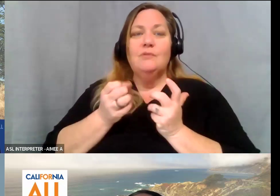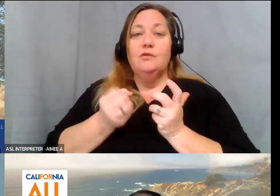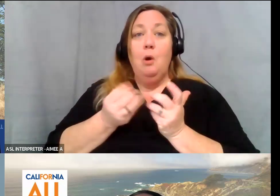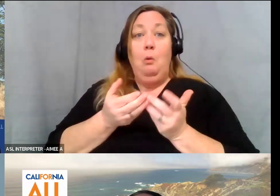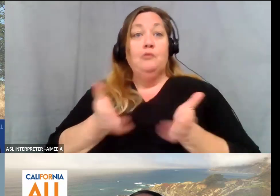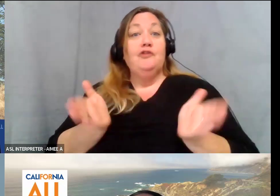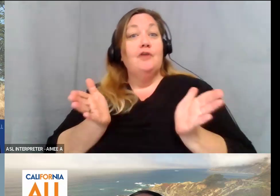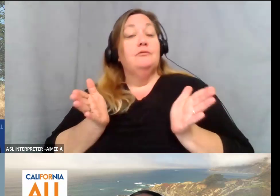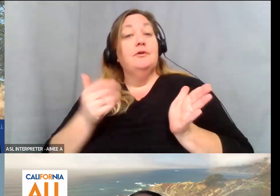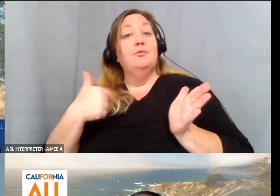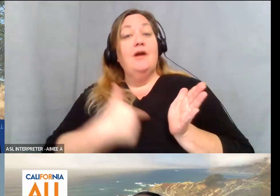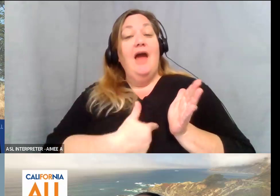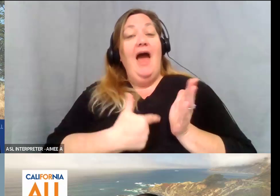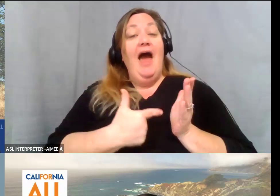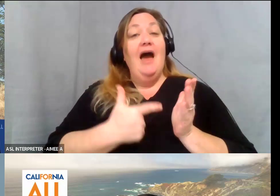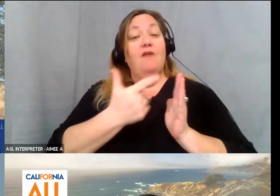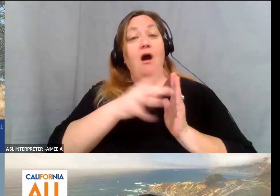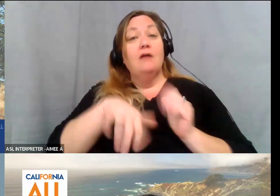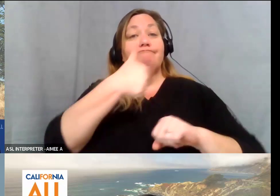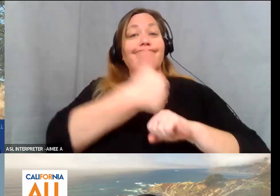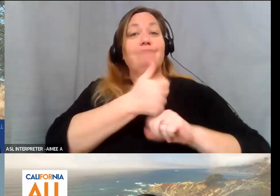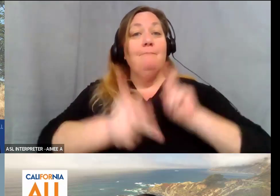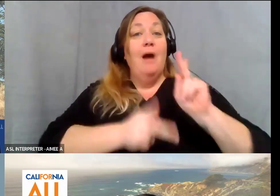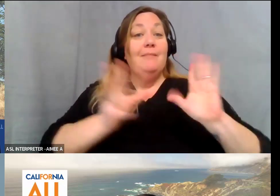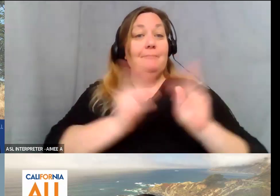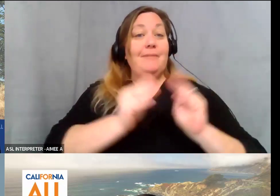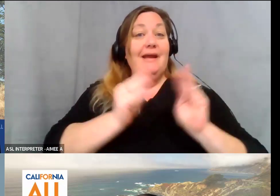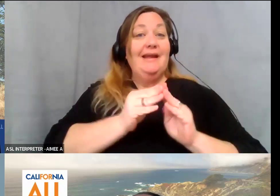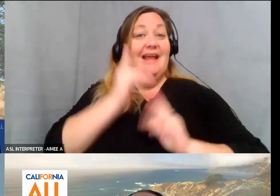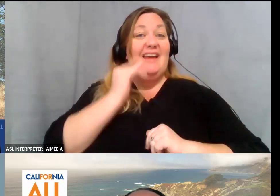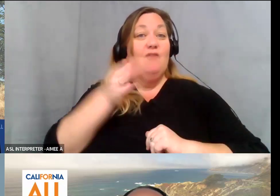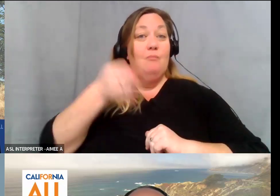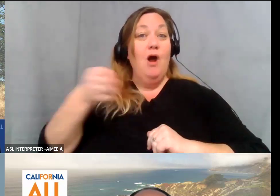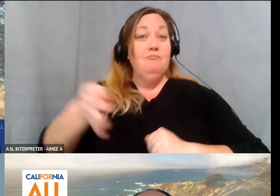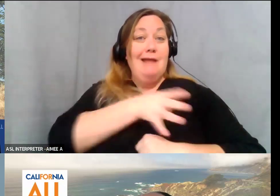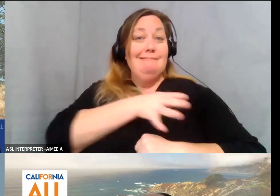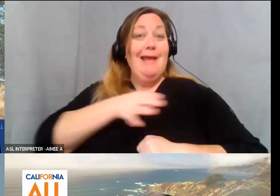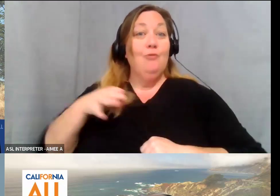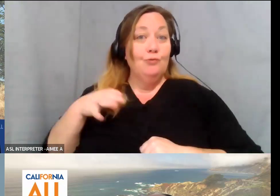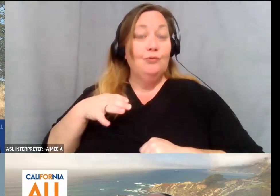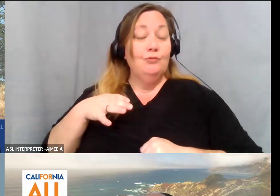our statutory public meetings at the California Broadband Council, where, you know, since 2010,